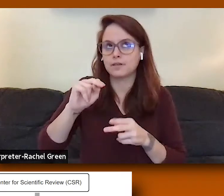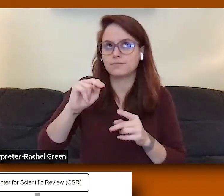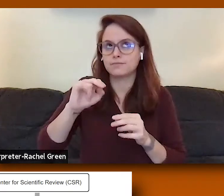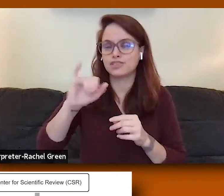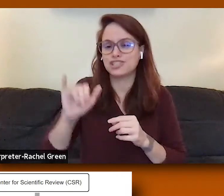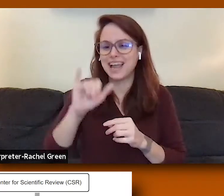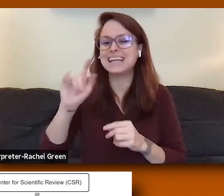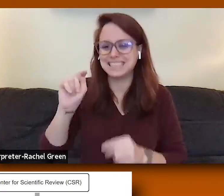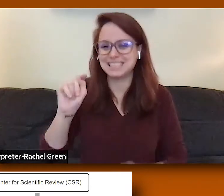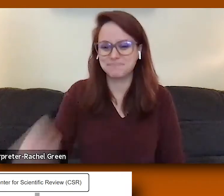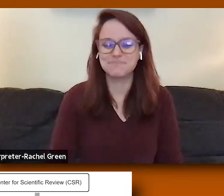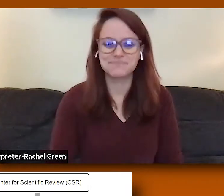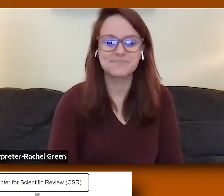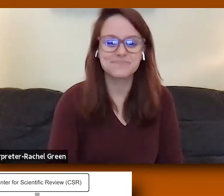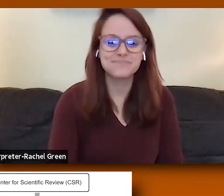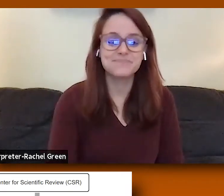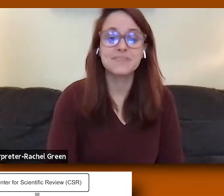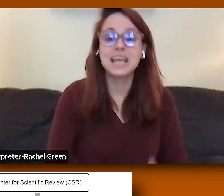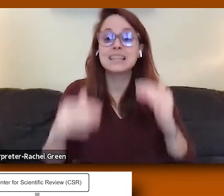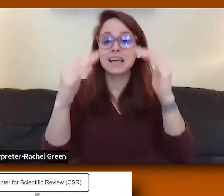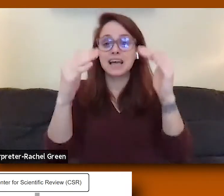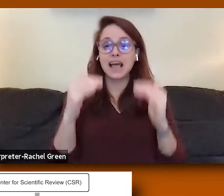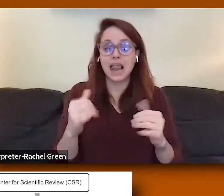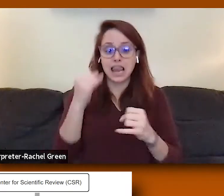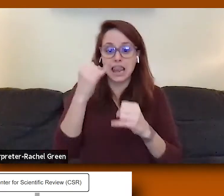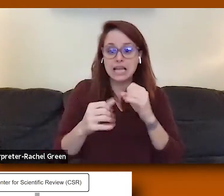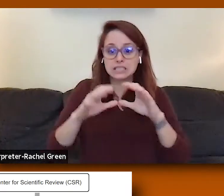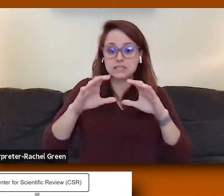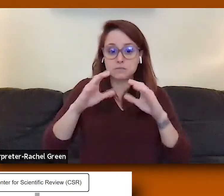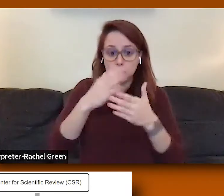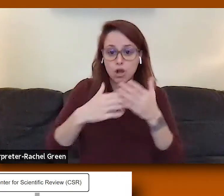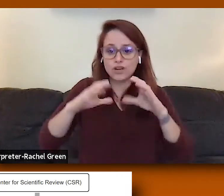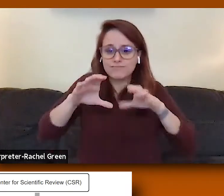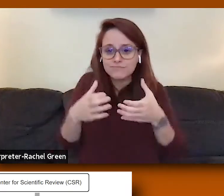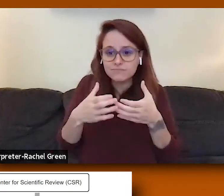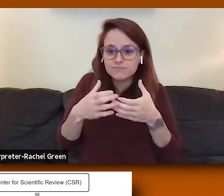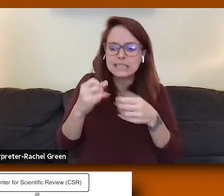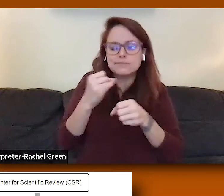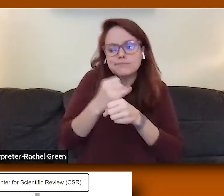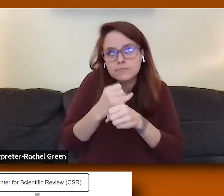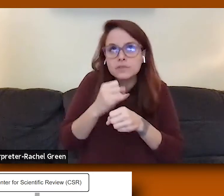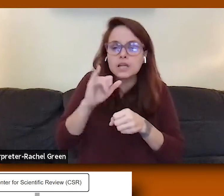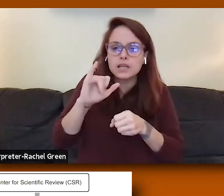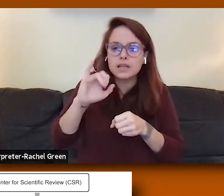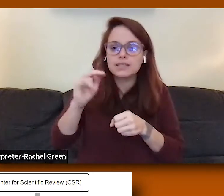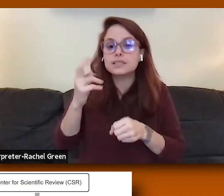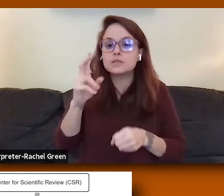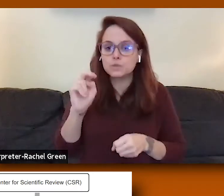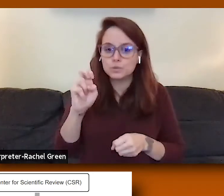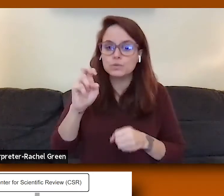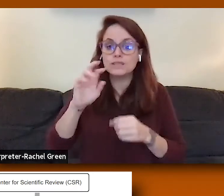Then you move into the institute. Your application moves on to the institute specifically for NIH.